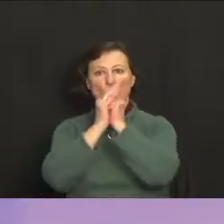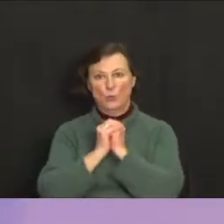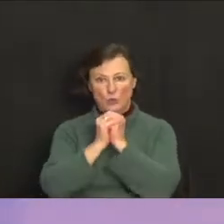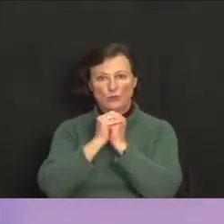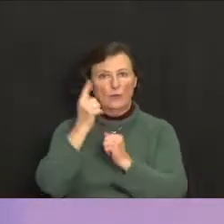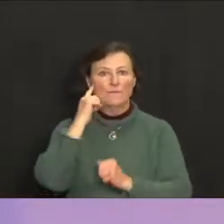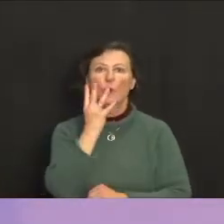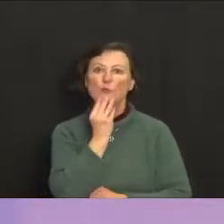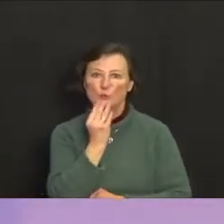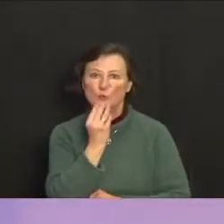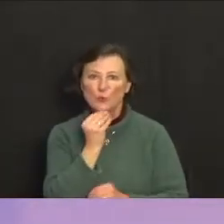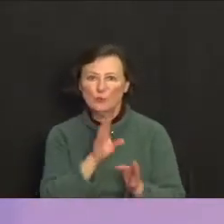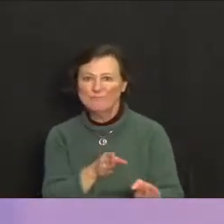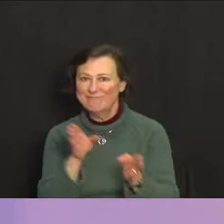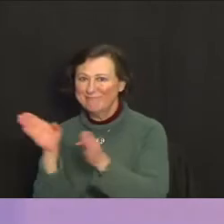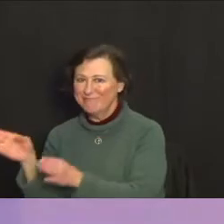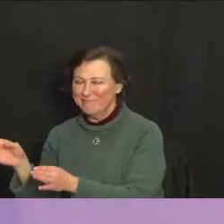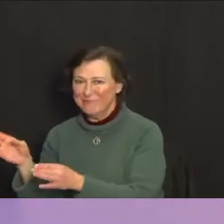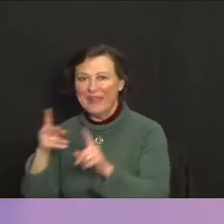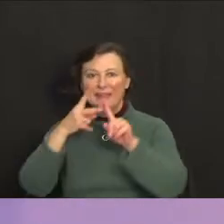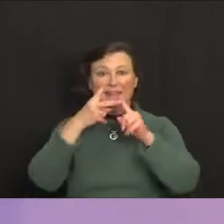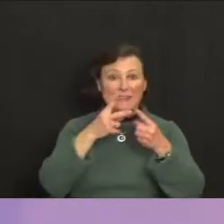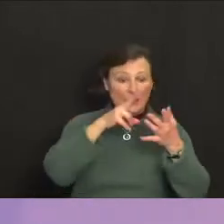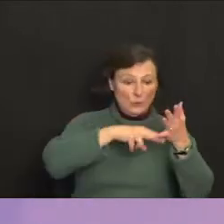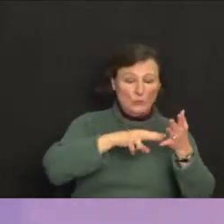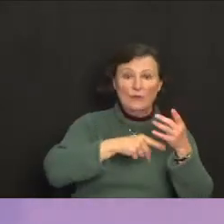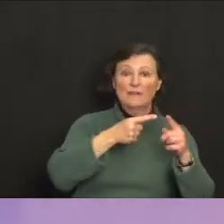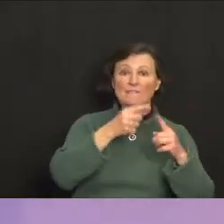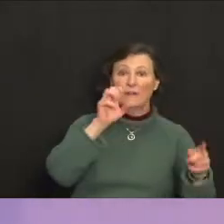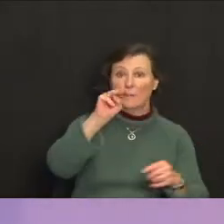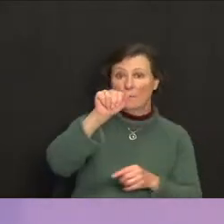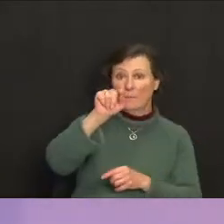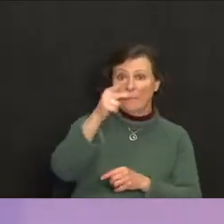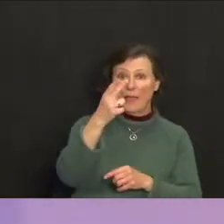Our second reading is from the gospel of Matthew, also chapter 5, and also